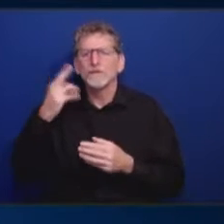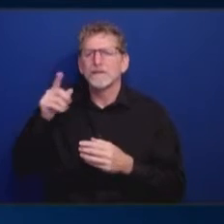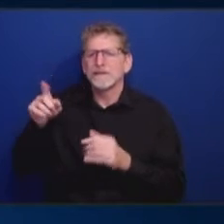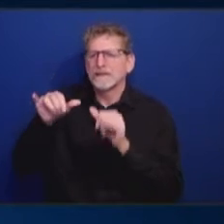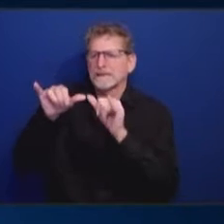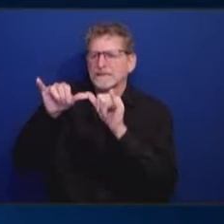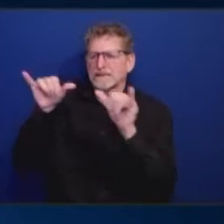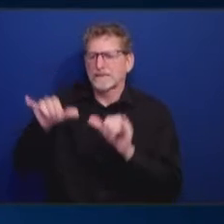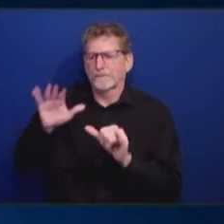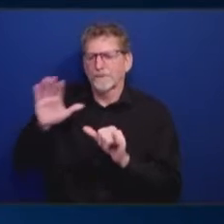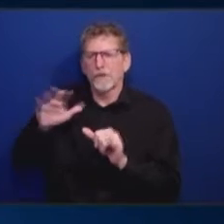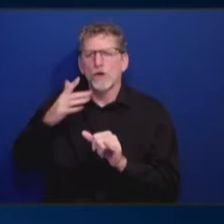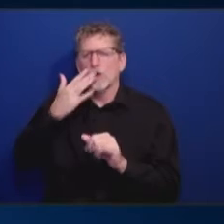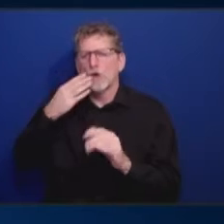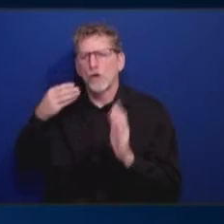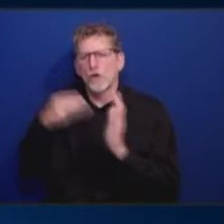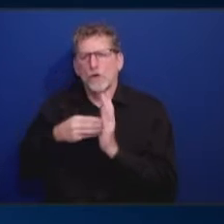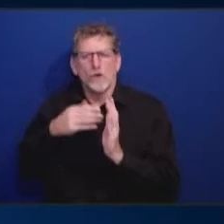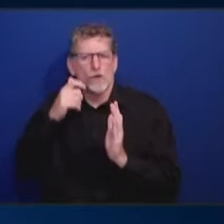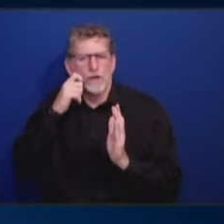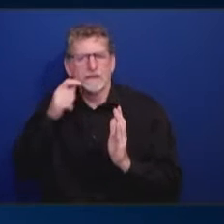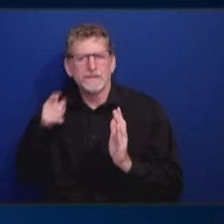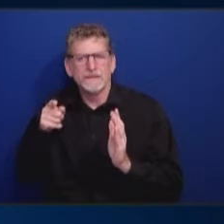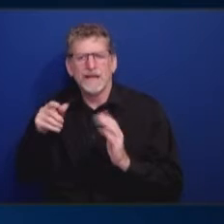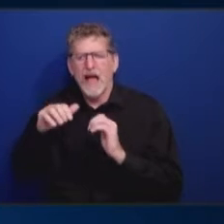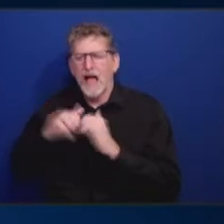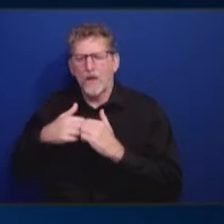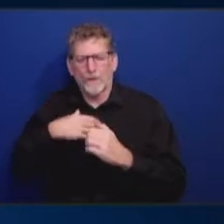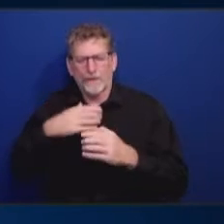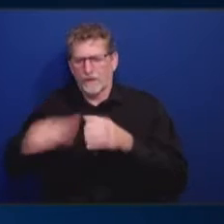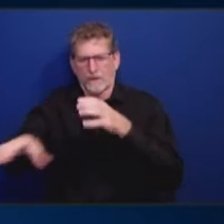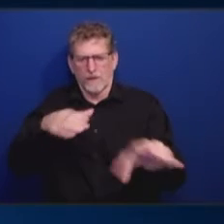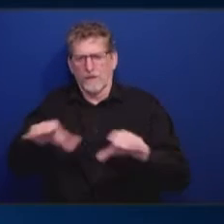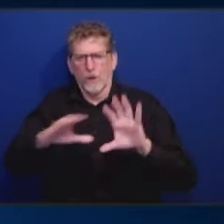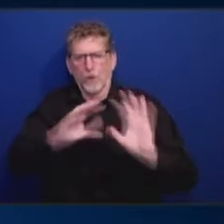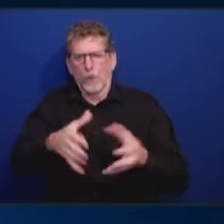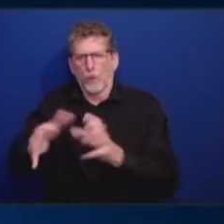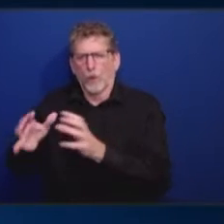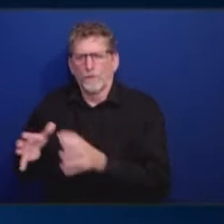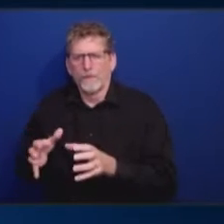communities within the cities in the United States, were put in harm's way when the flood